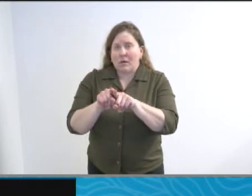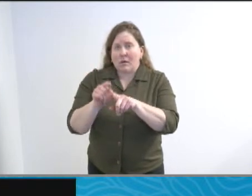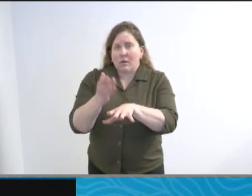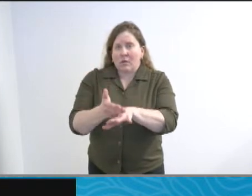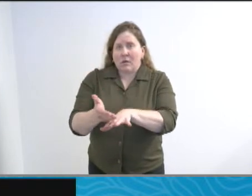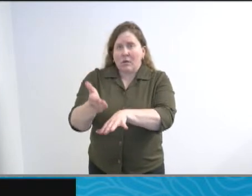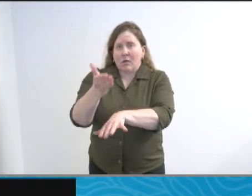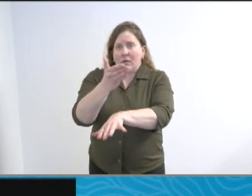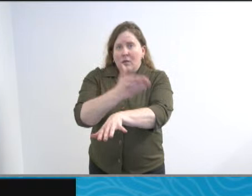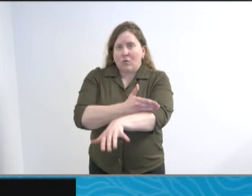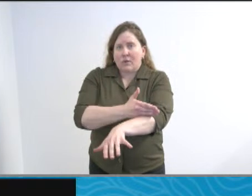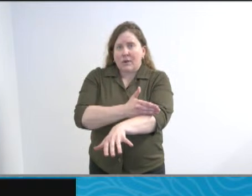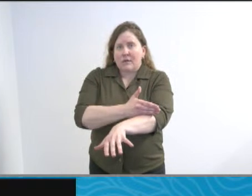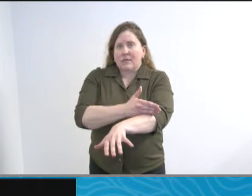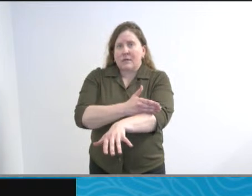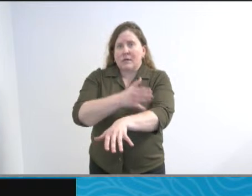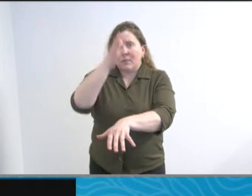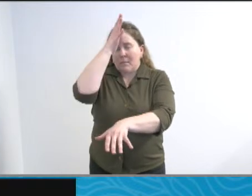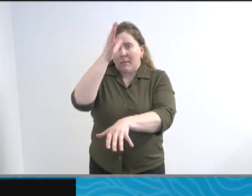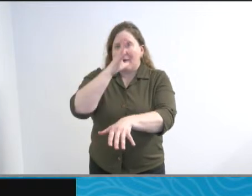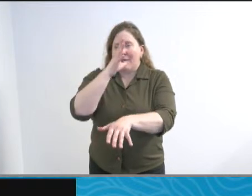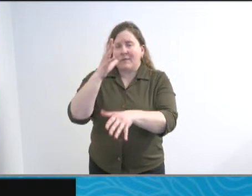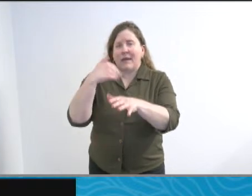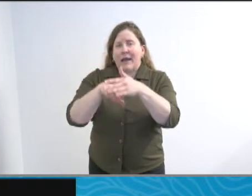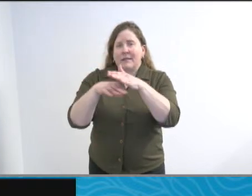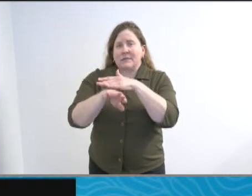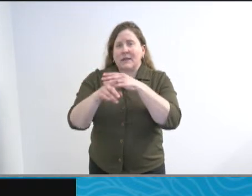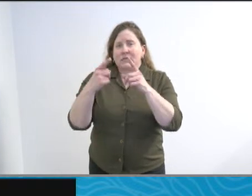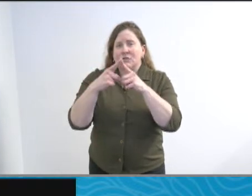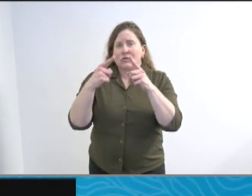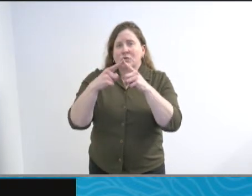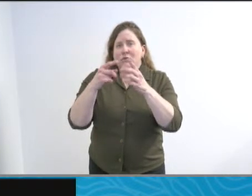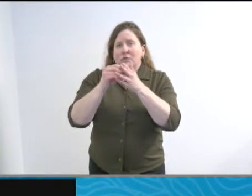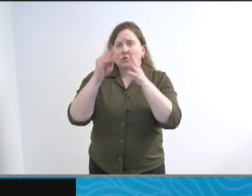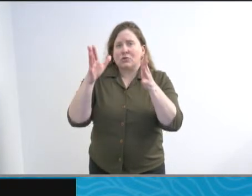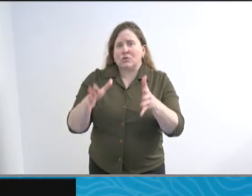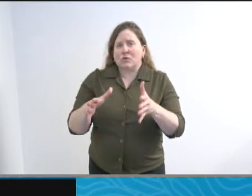to their children's education. So all of that being said,